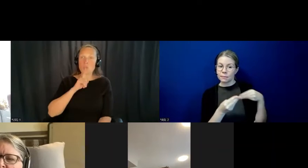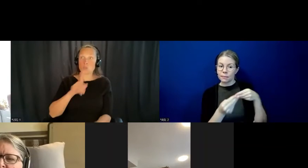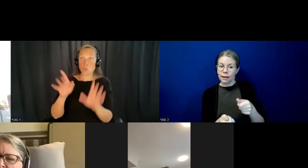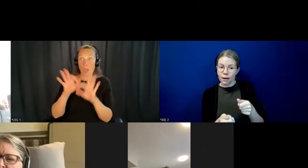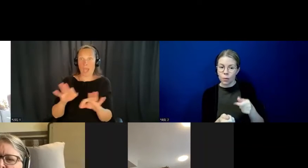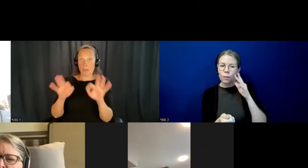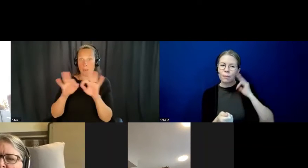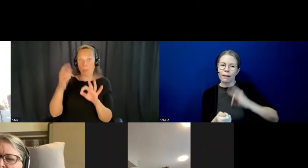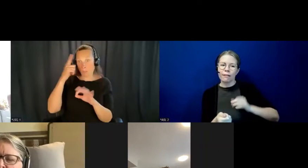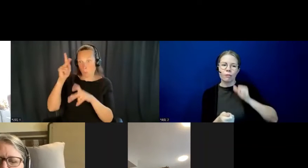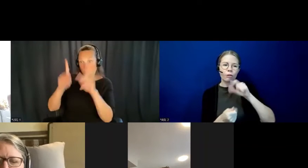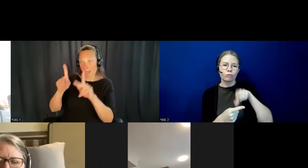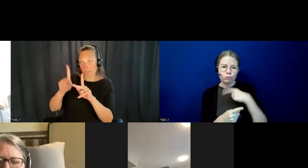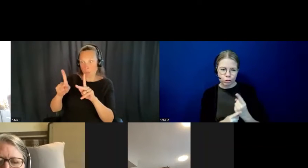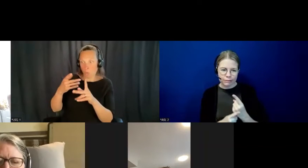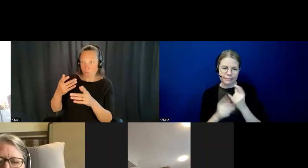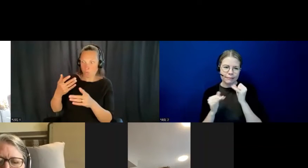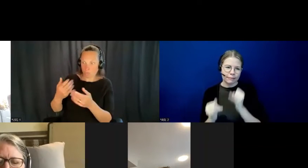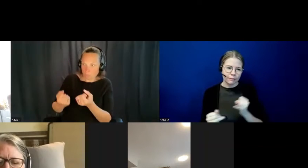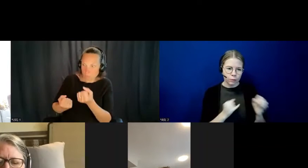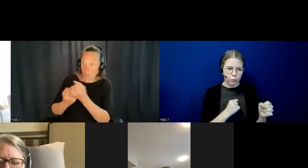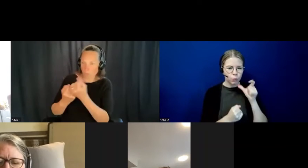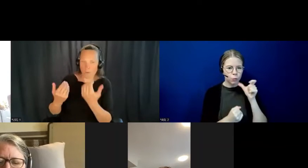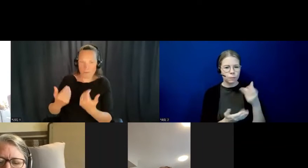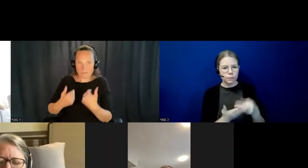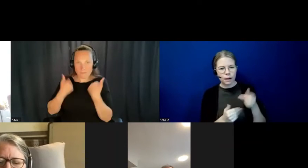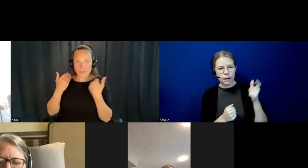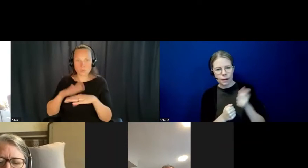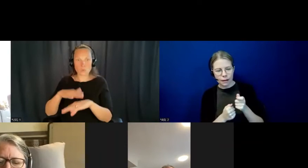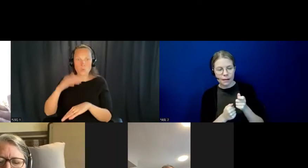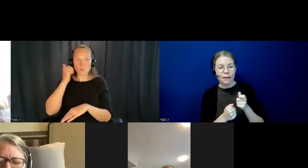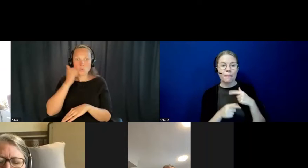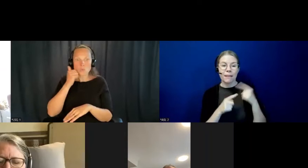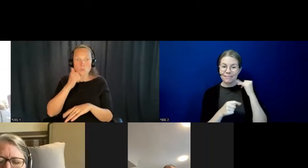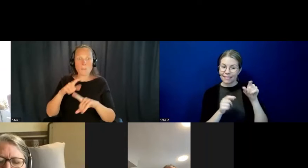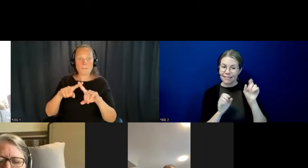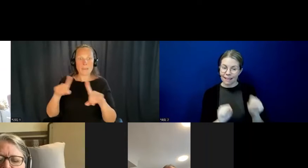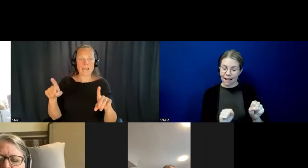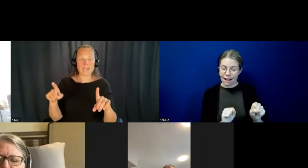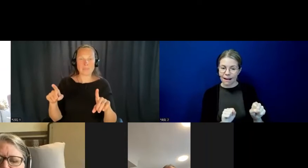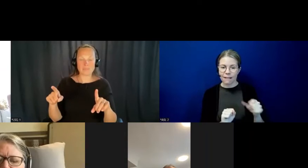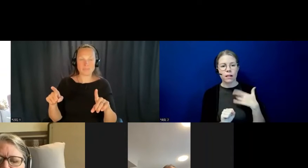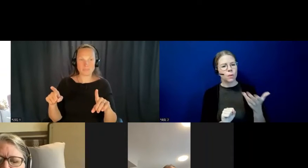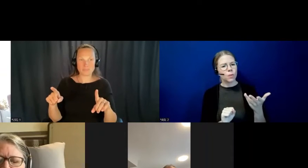EVEN BEYOND THE BENEFICIARIES OF THE DISABILITY BENEFIT. THAT RAISES THE LEVEL OF URGENCY AND